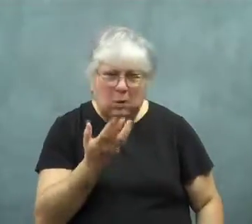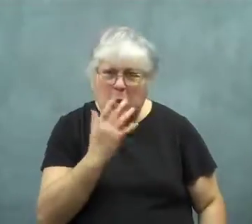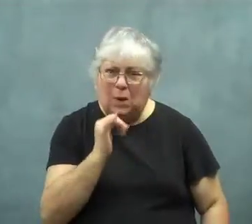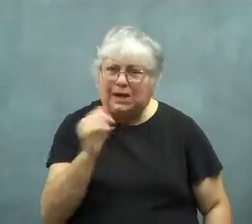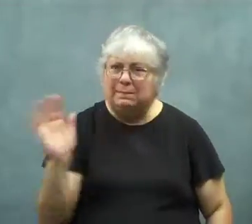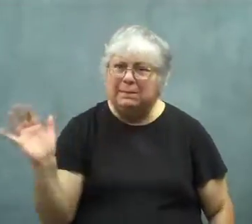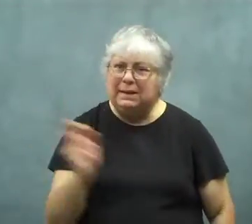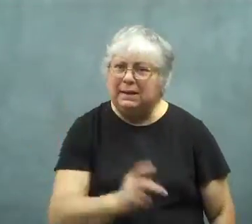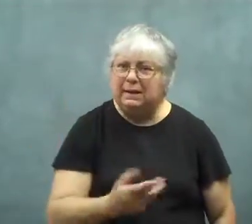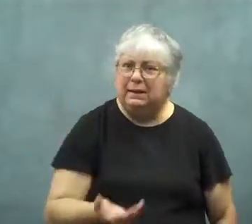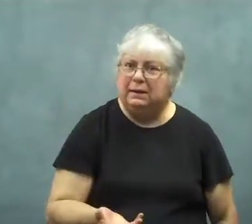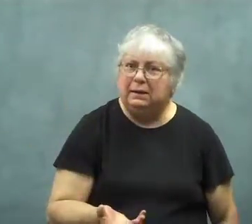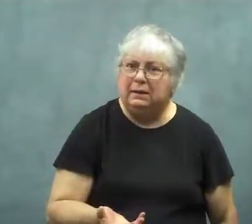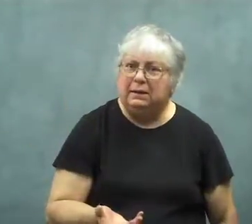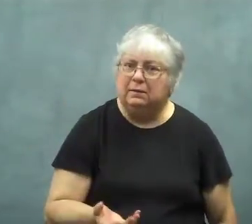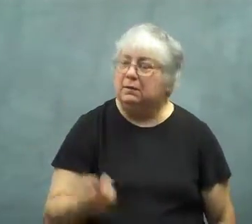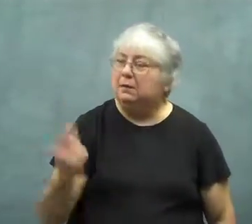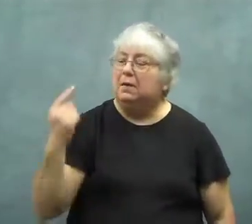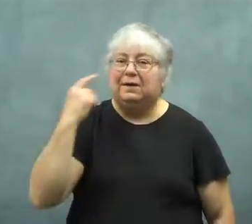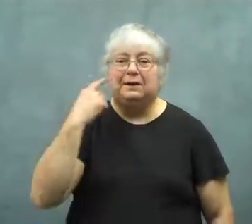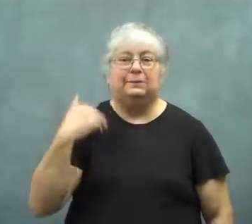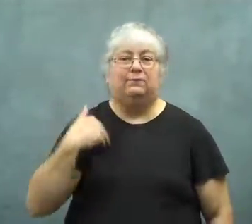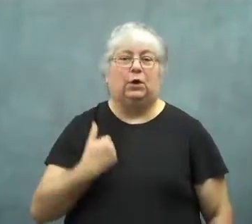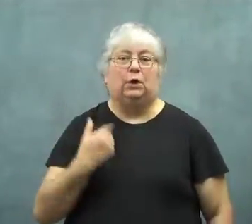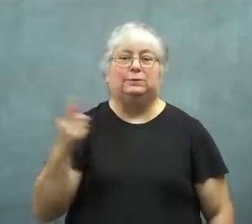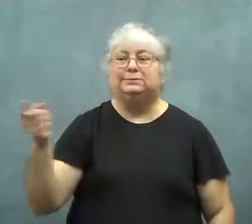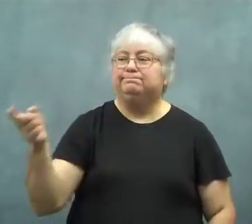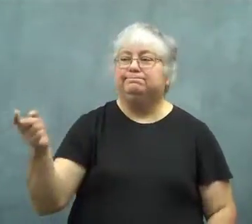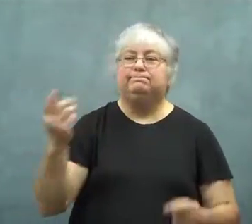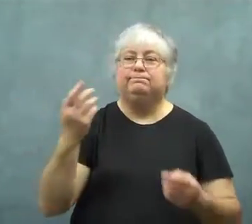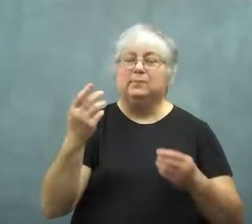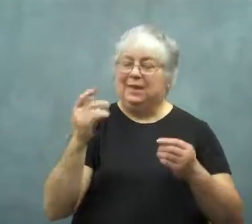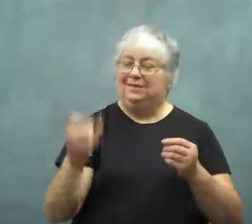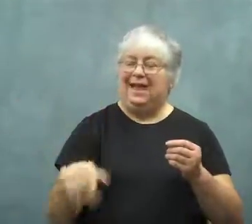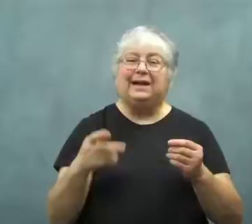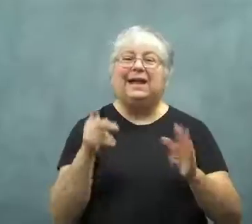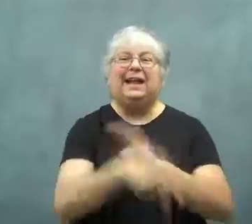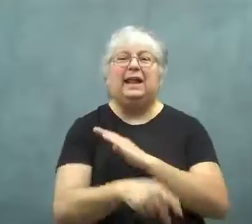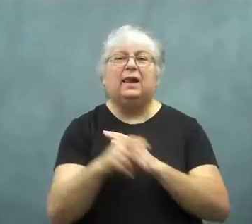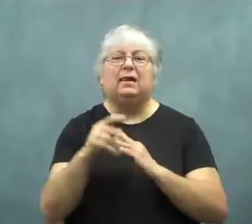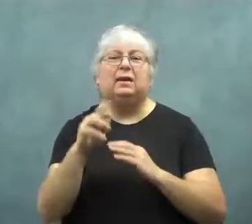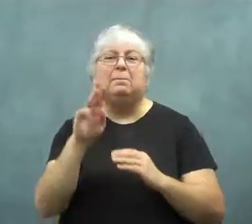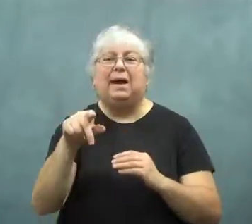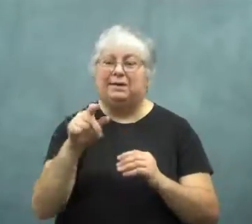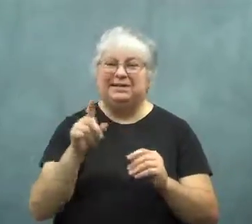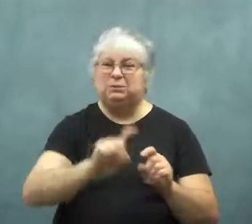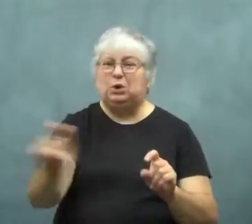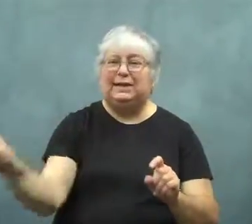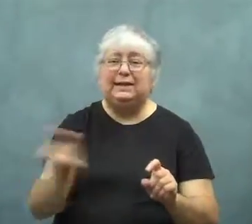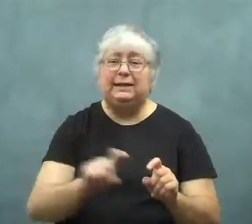So why didn't the worker bees come back?